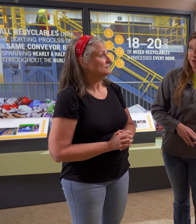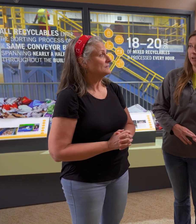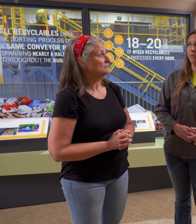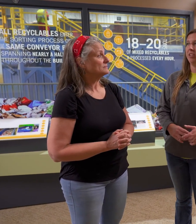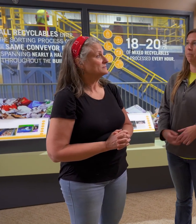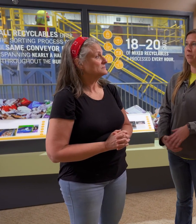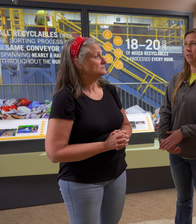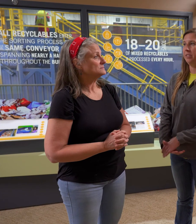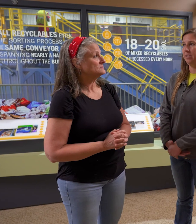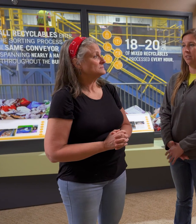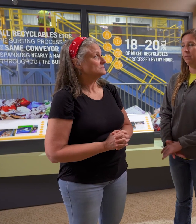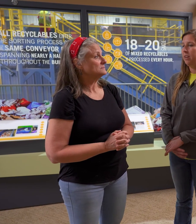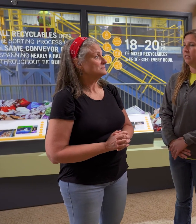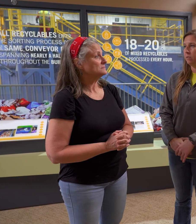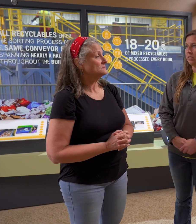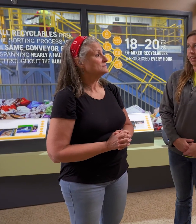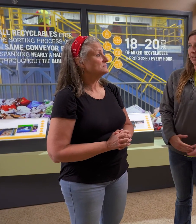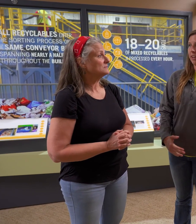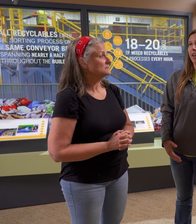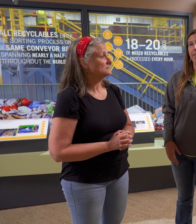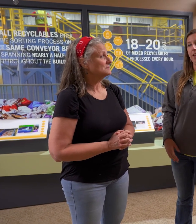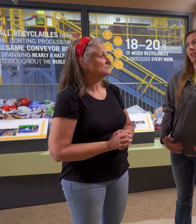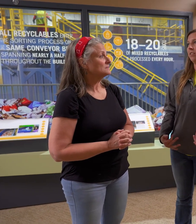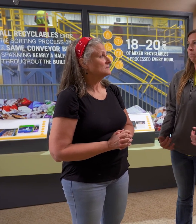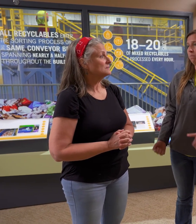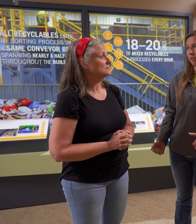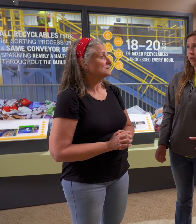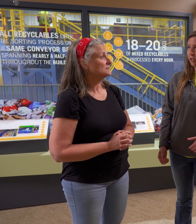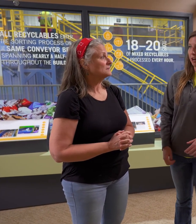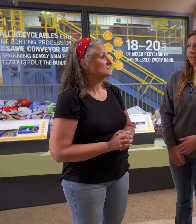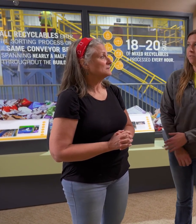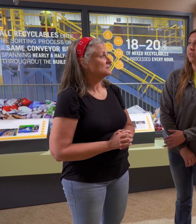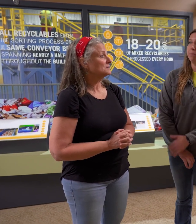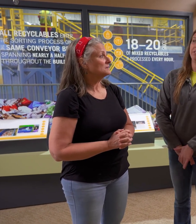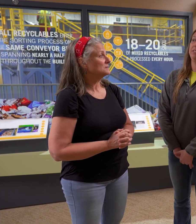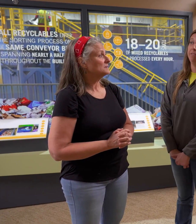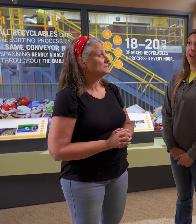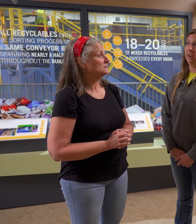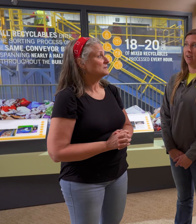that works with a computer system to scan it and then is- it's pushed off using bursts of air.